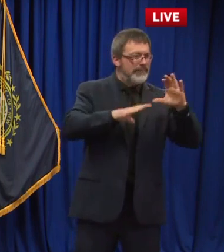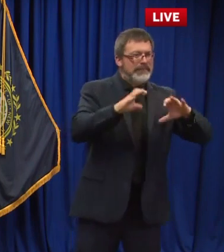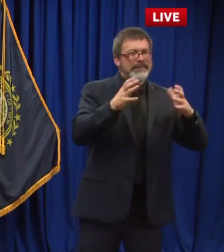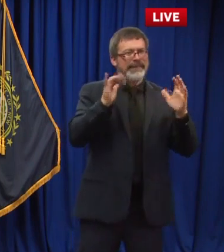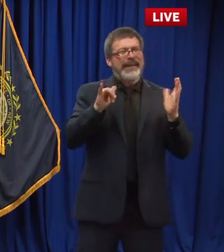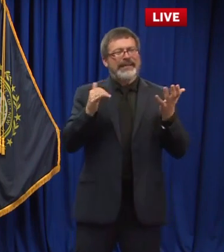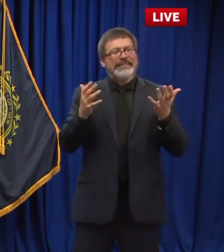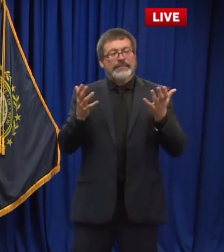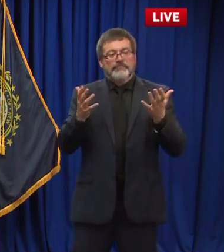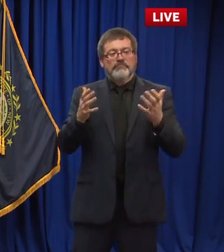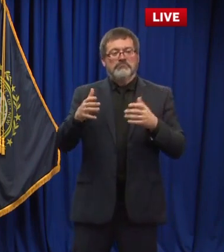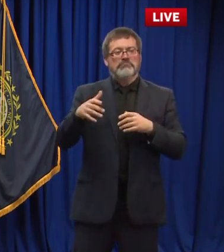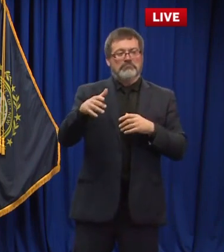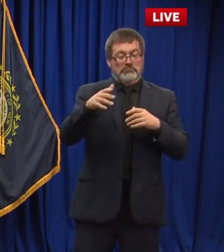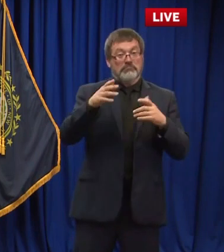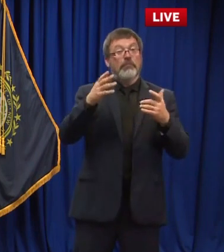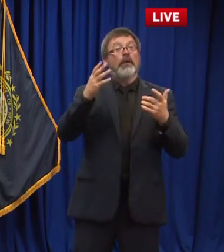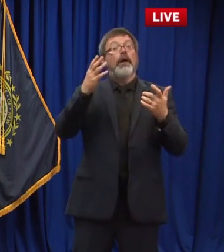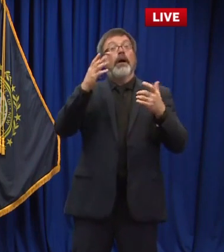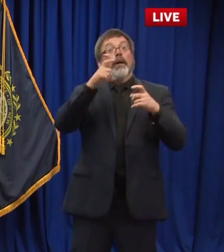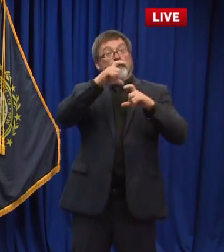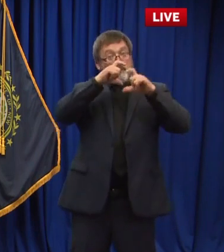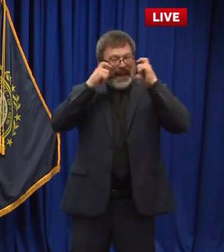MORE SOCIAL DISTANCING.